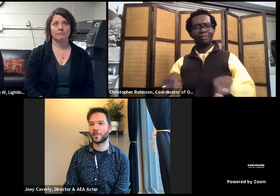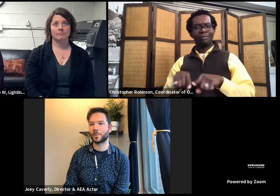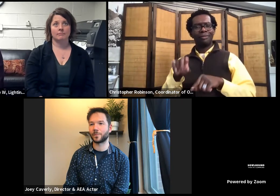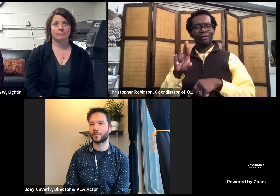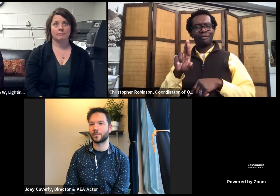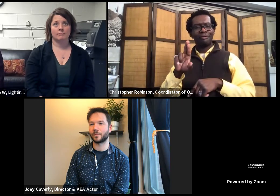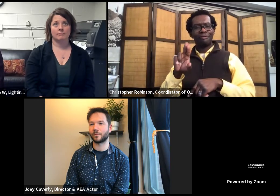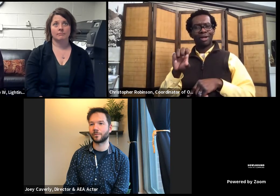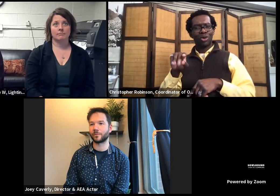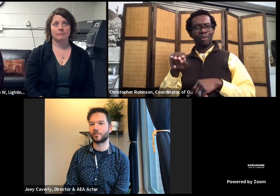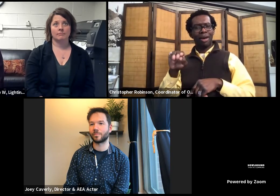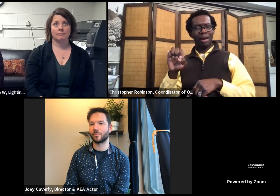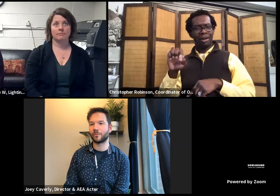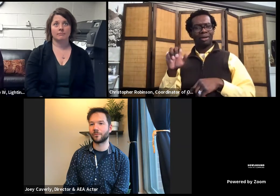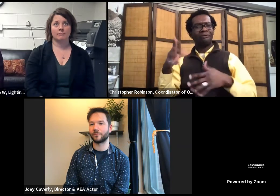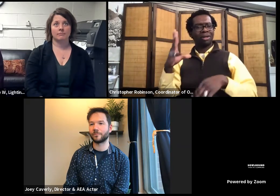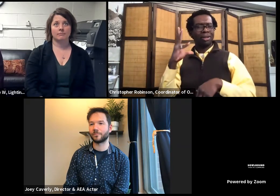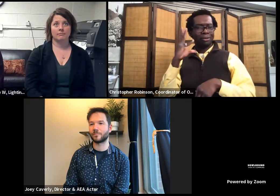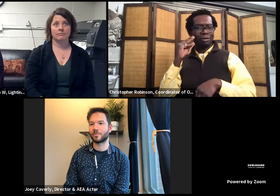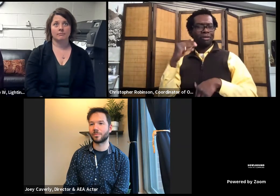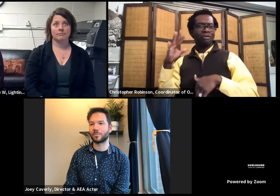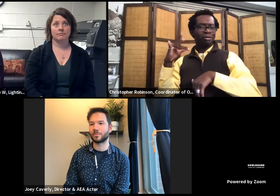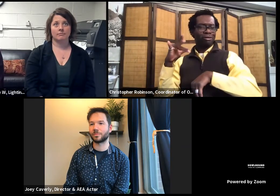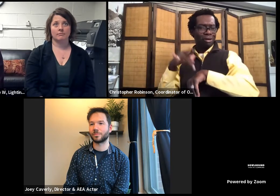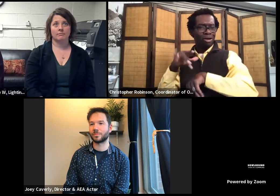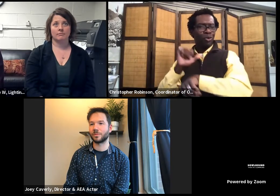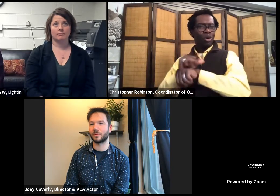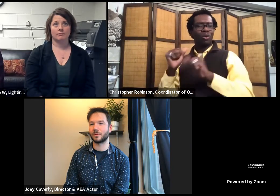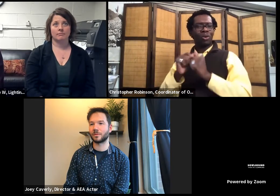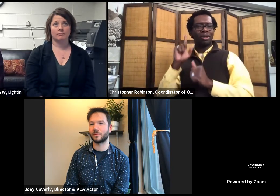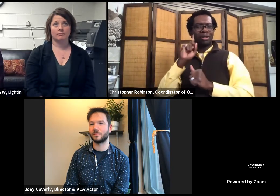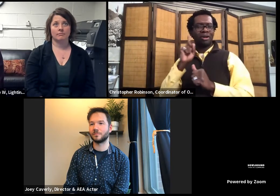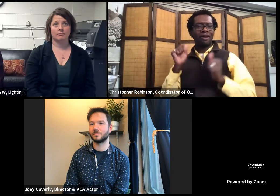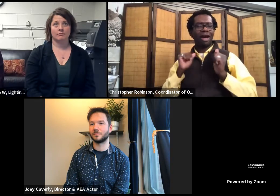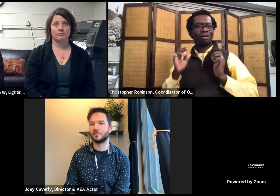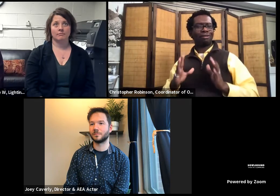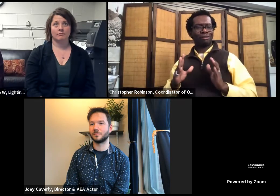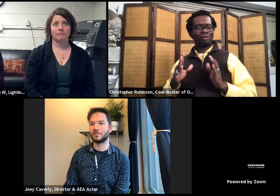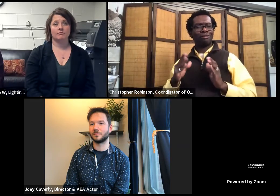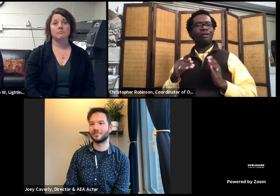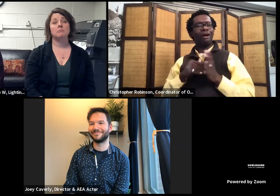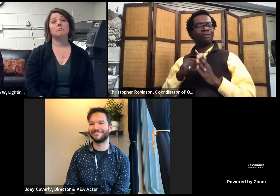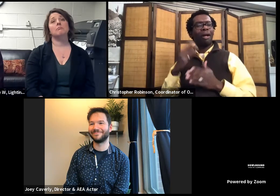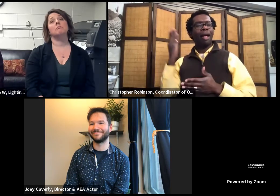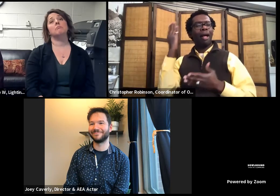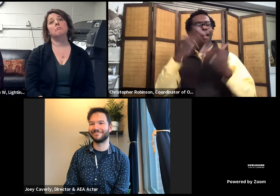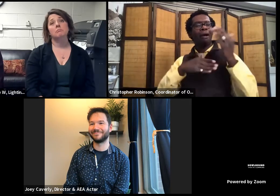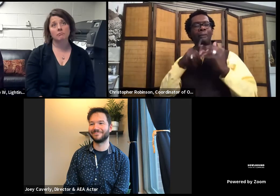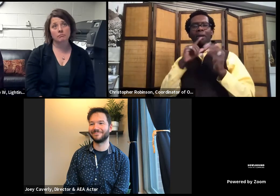when we put in there that we have, in my resume I have experience working with deaf actors.